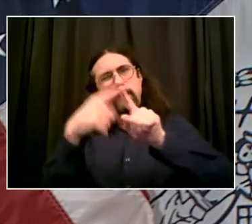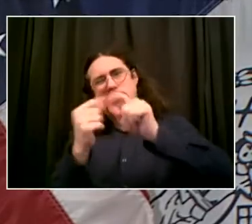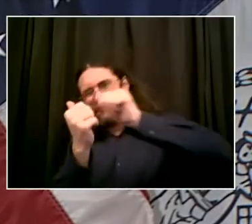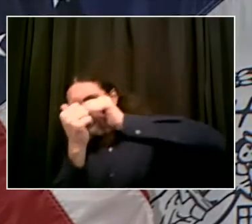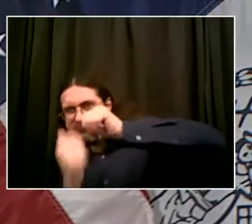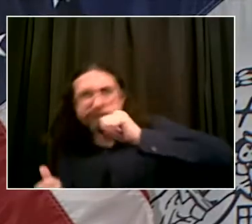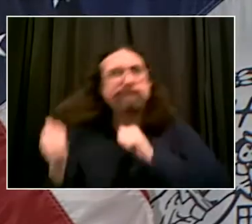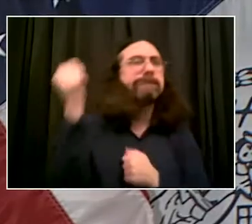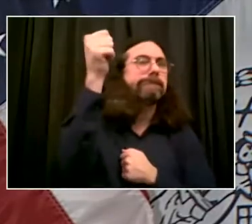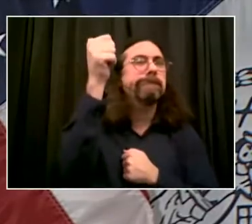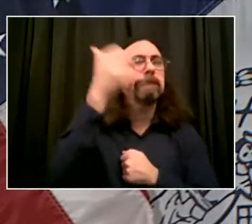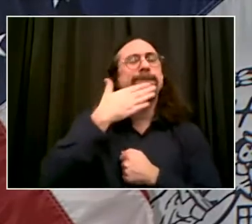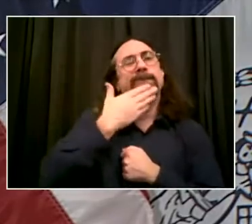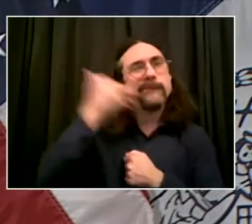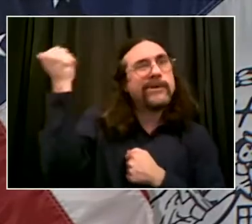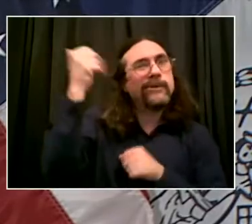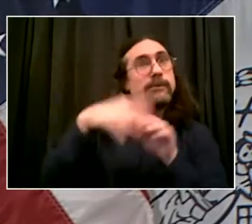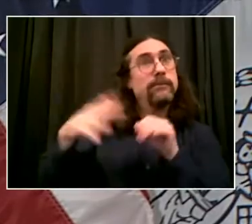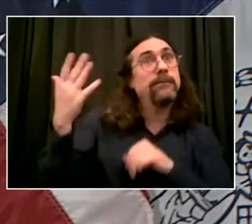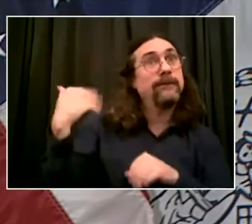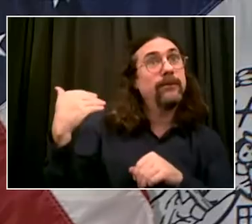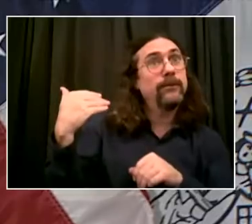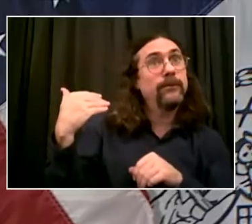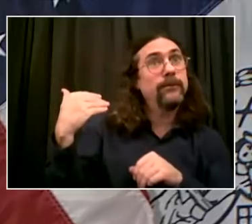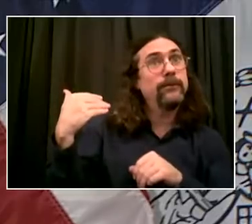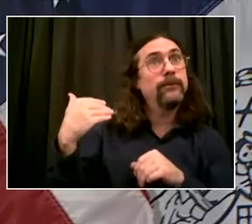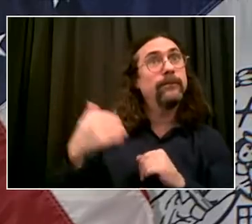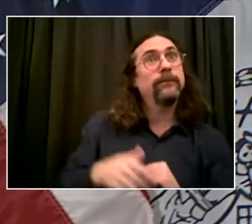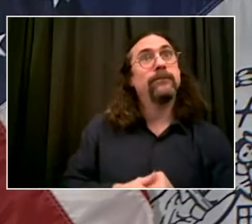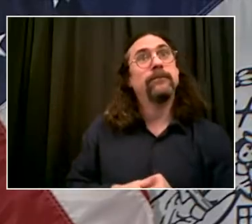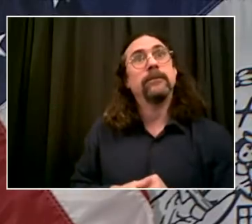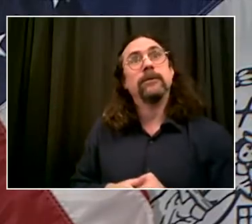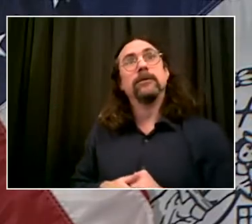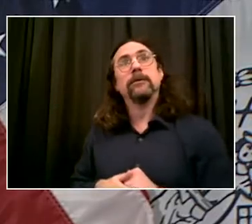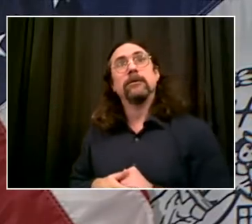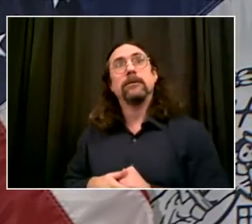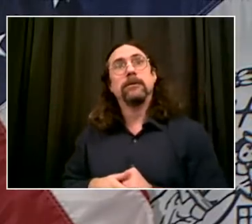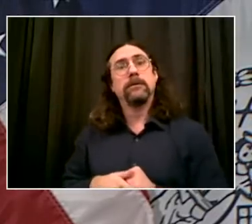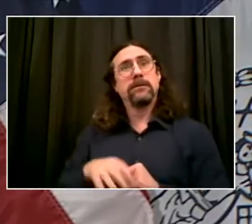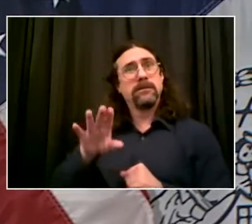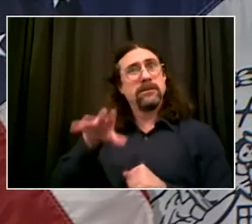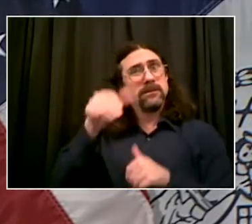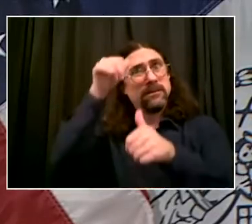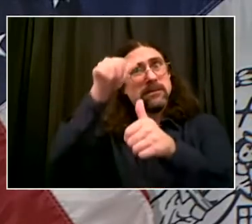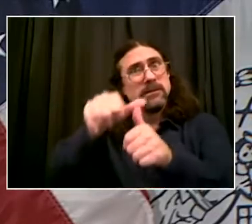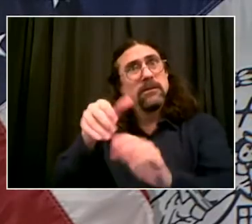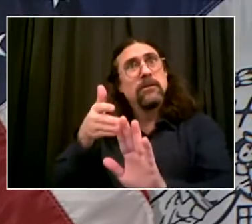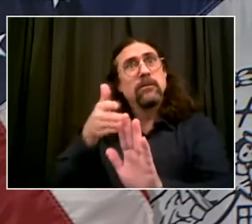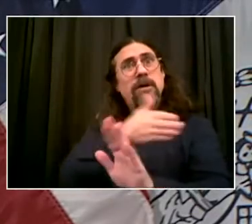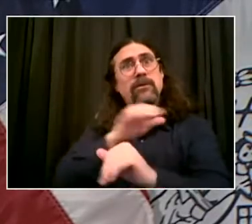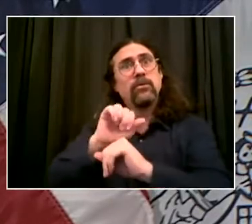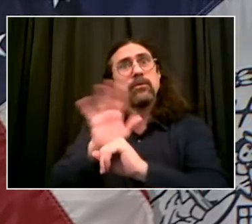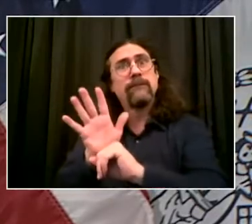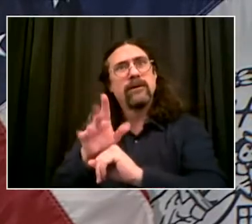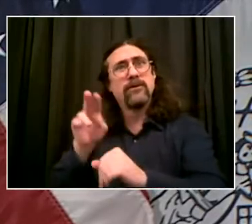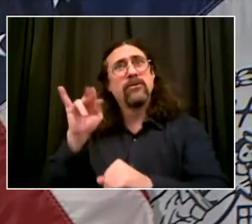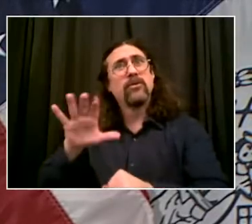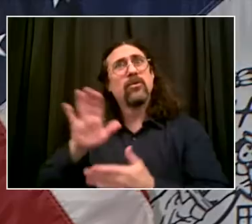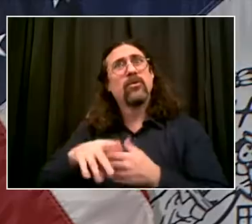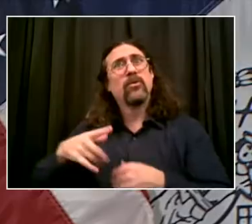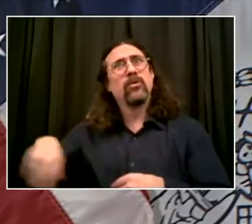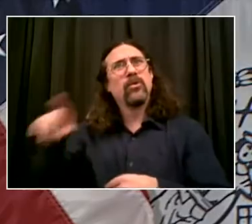RATES, TESTING